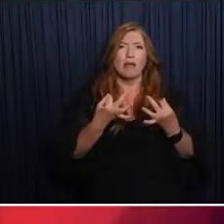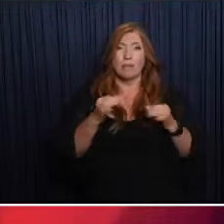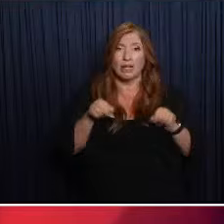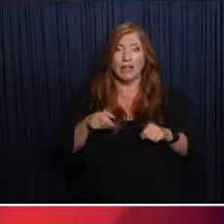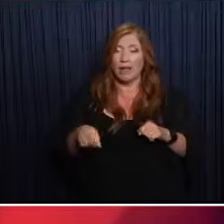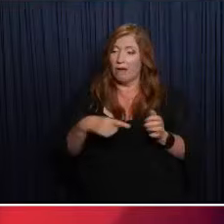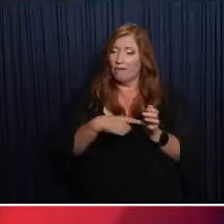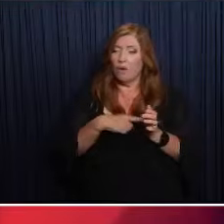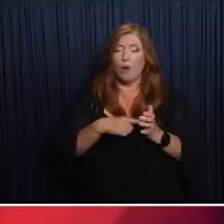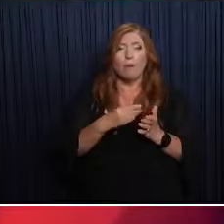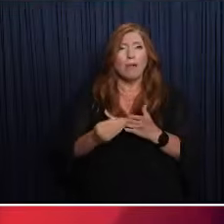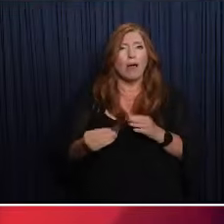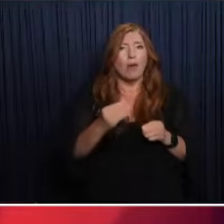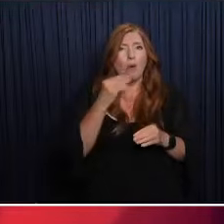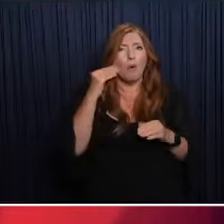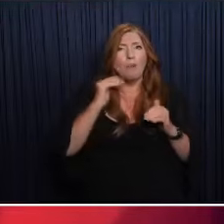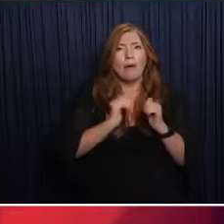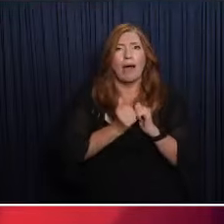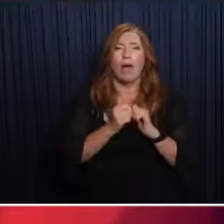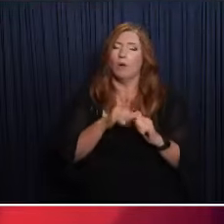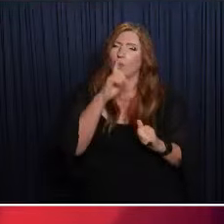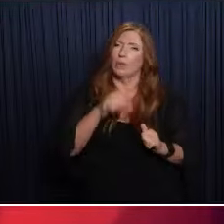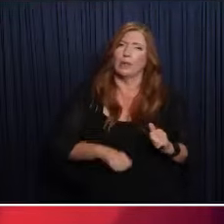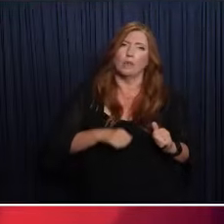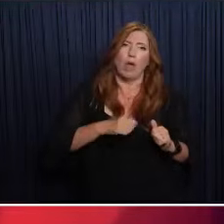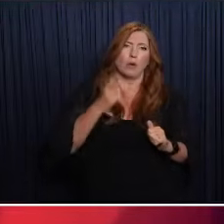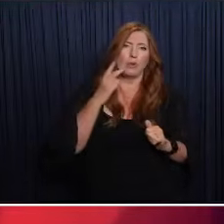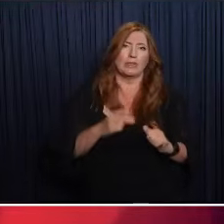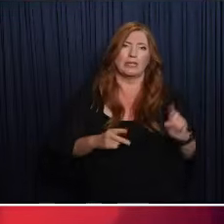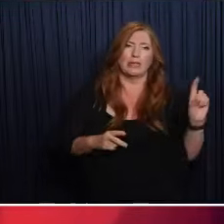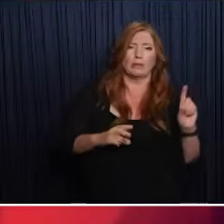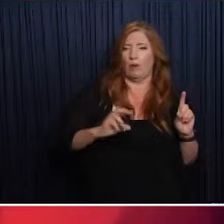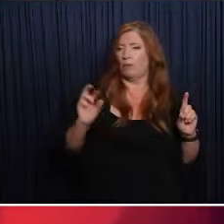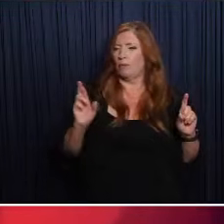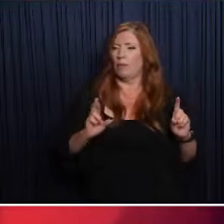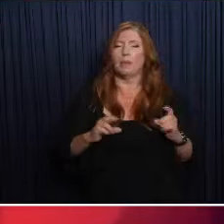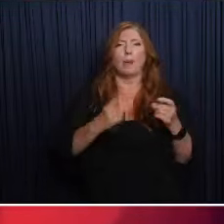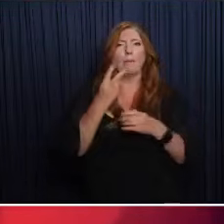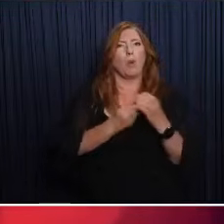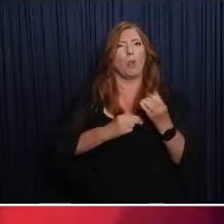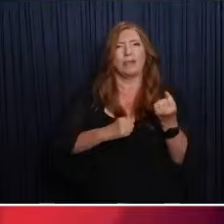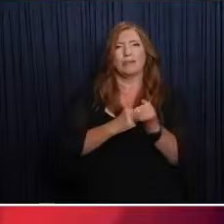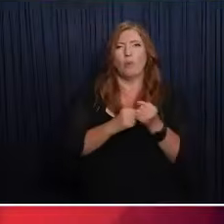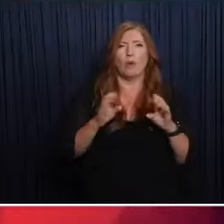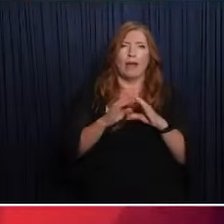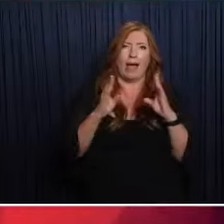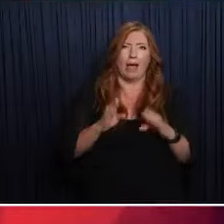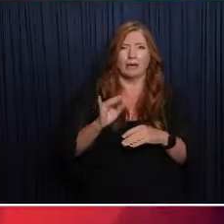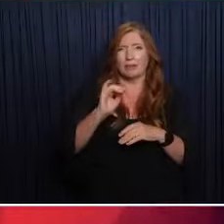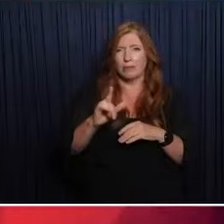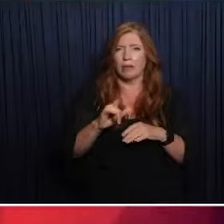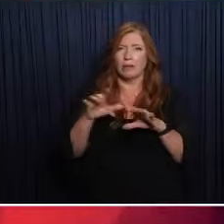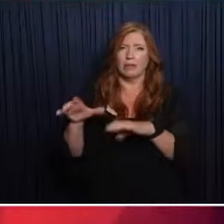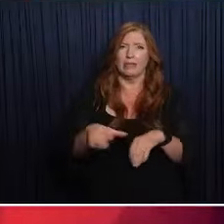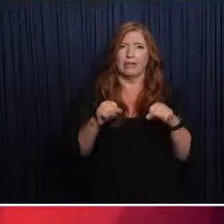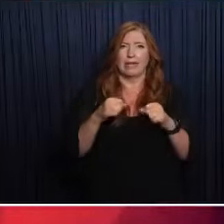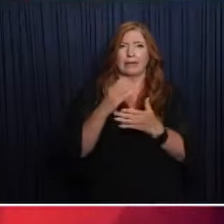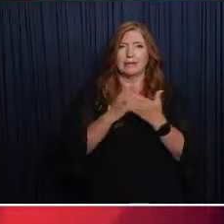OUT HIS FAMILY, HOW DO YOU AFFORD TO BUY A HOME? WE HAVE TO HELP THEM AND I WAS PROUD TO SEE THE BIPARTISAN BILL